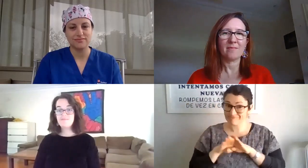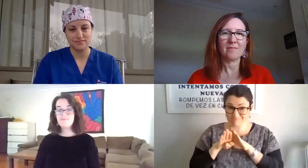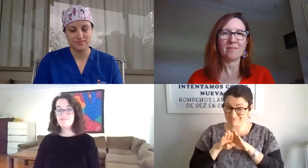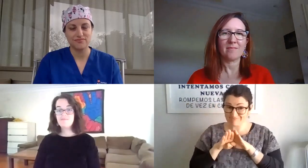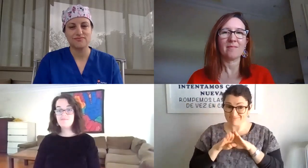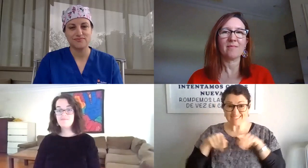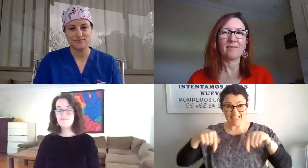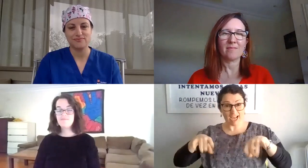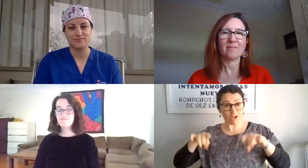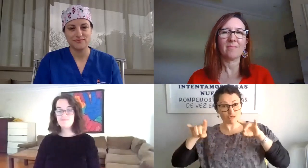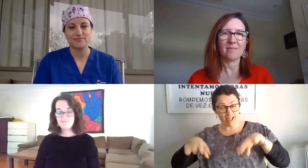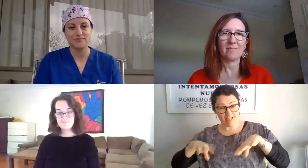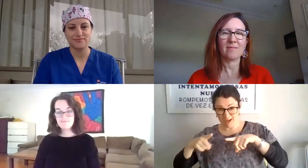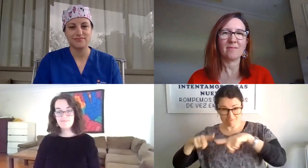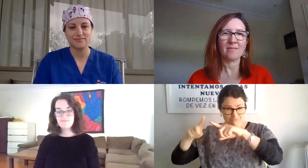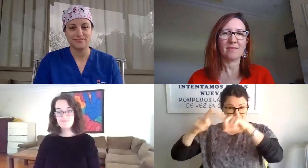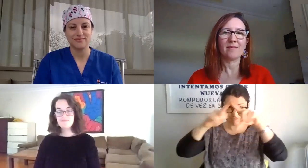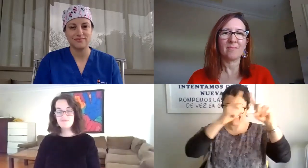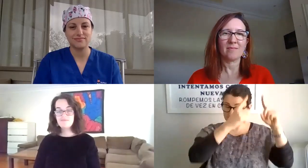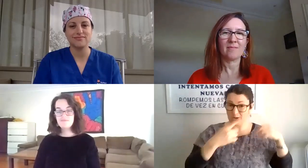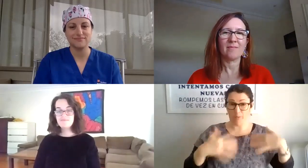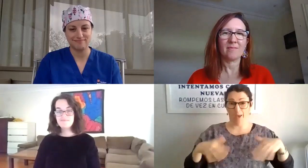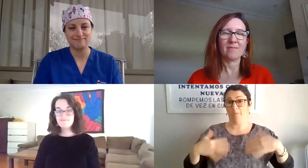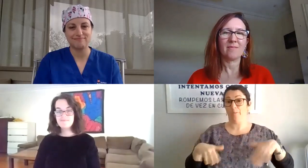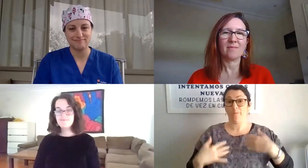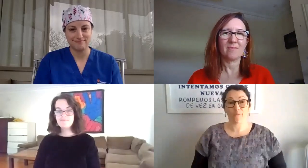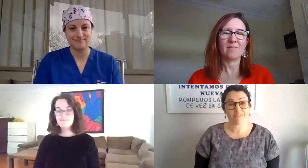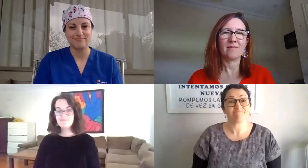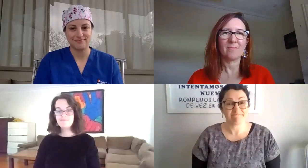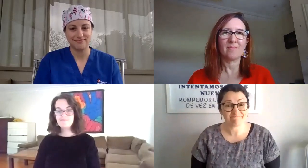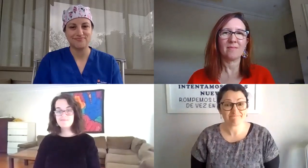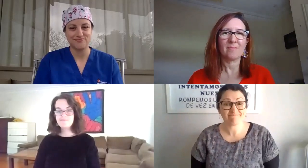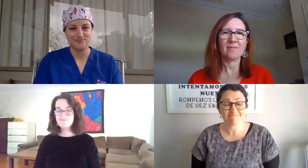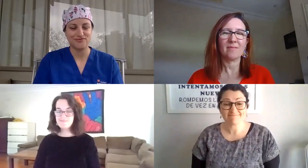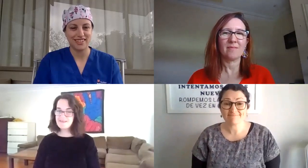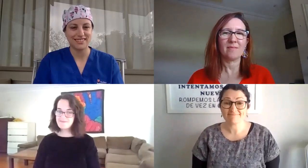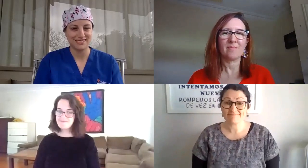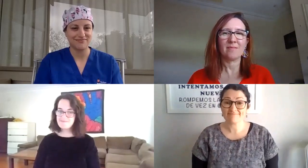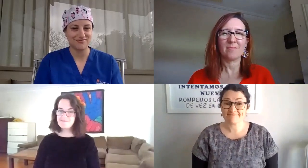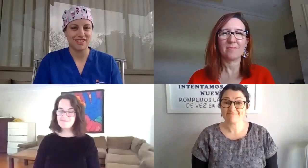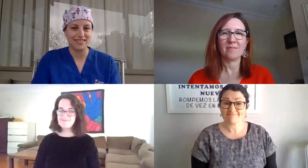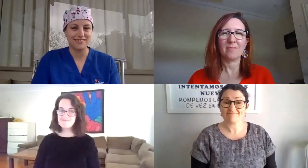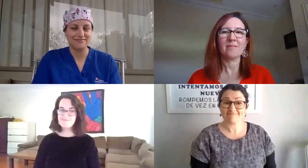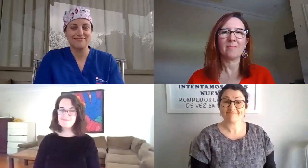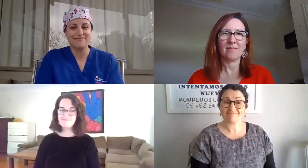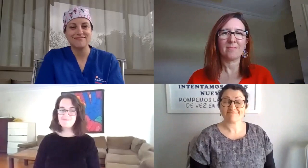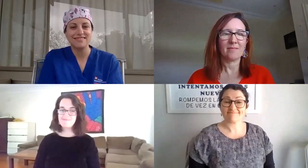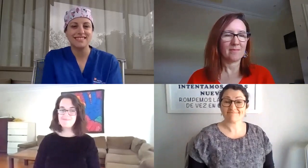you know there isn't one sign language in Australia. Um we have a sign language. different countries have their sign